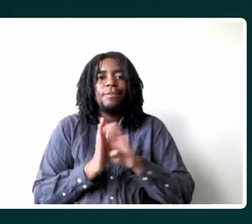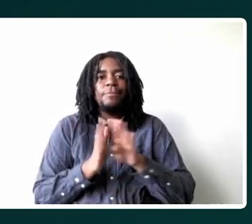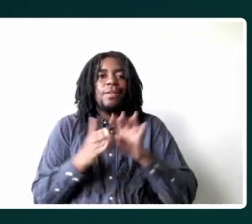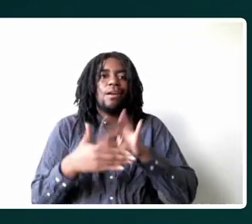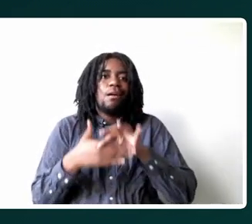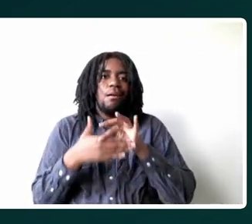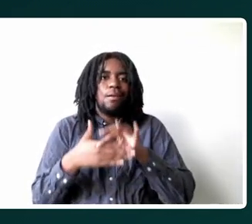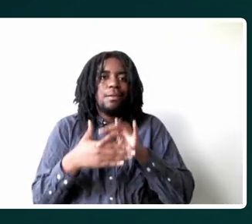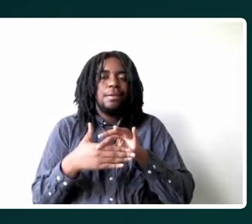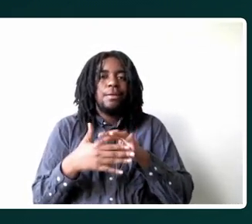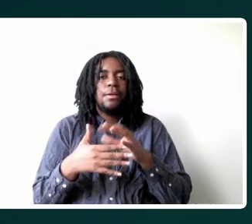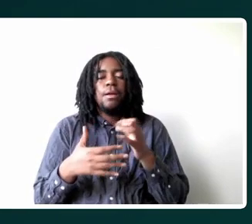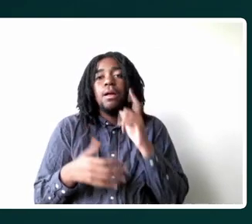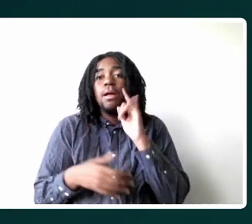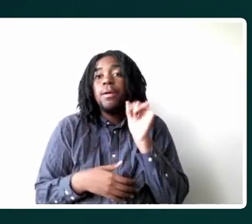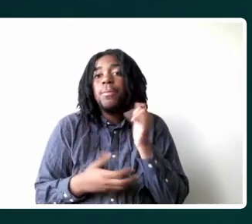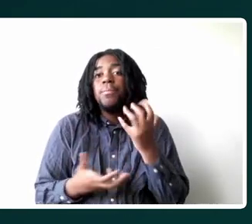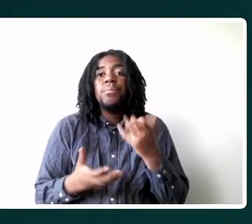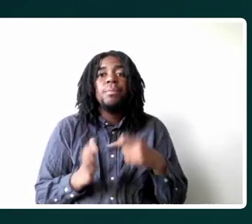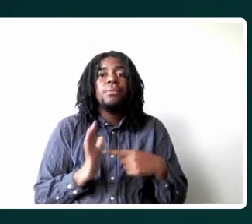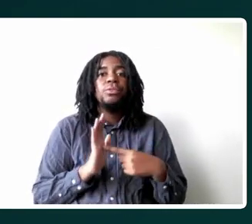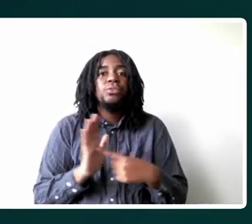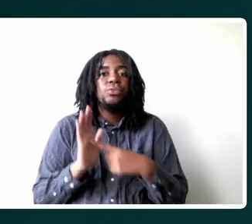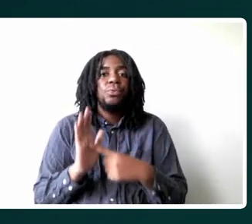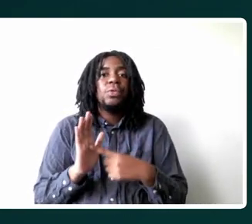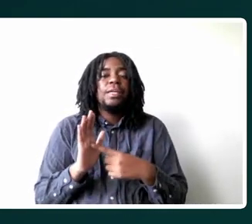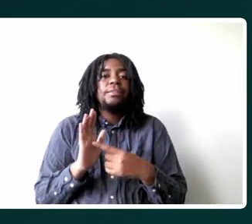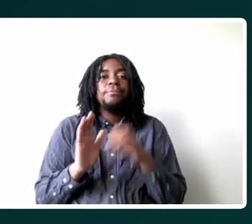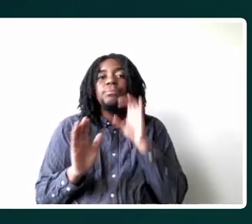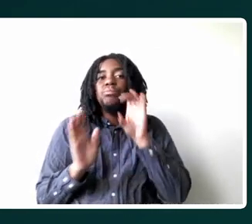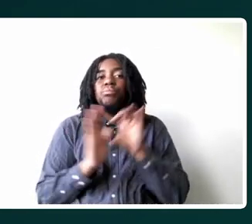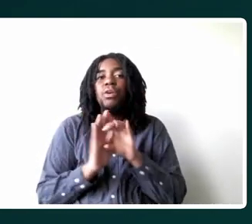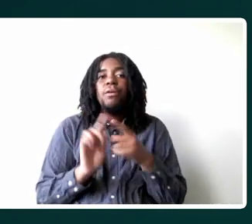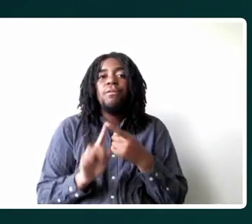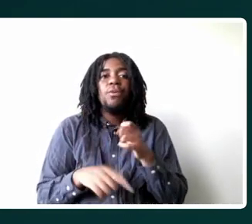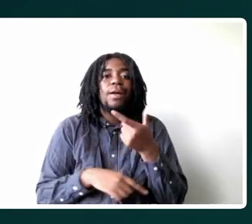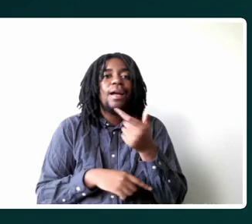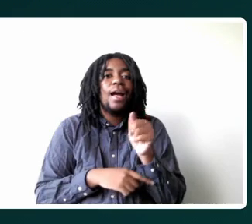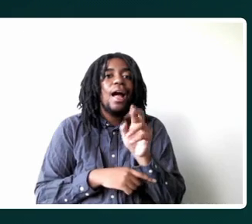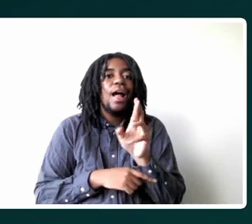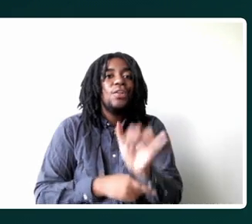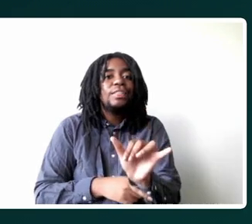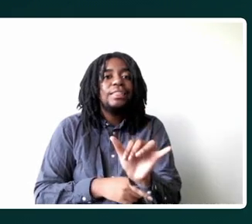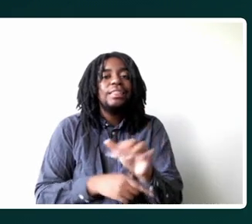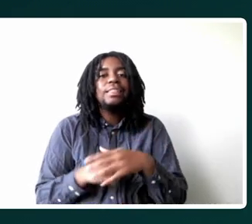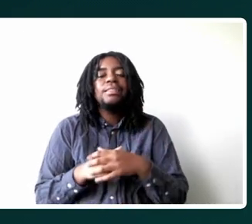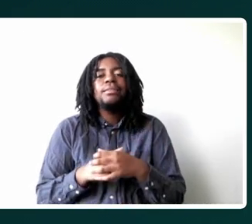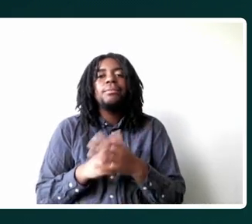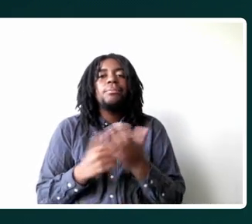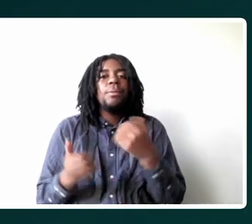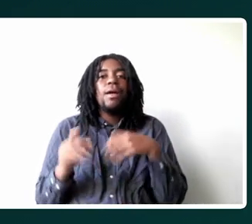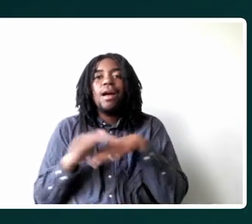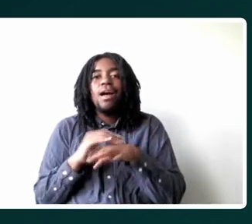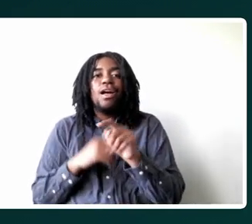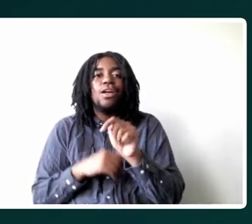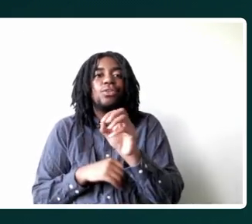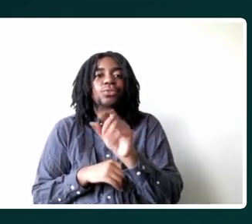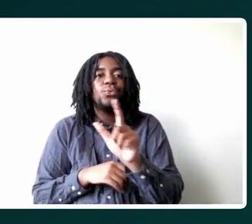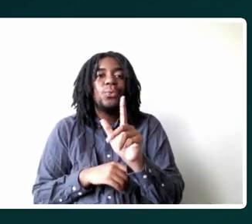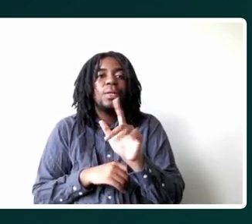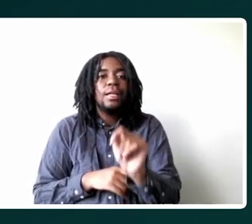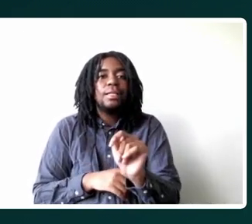an exhibit in a gallery or will you access our toolkit and go to the Learning Lab Collections